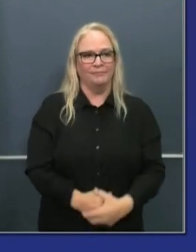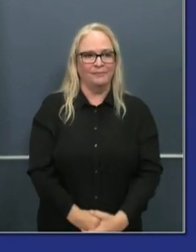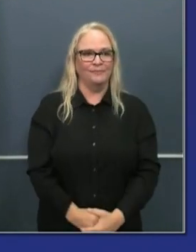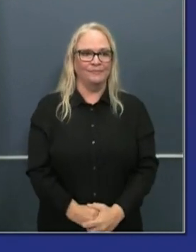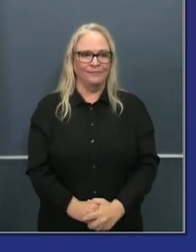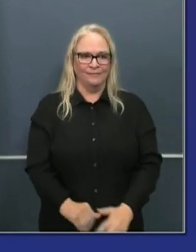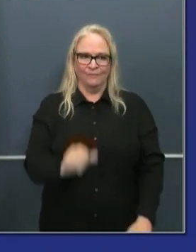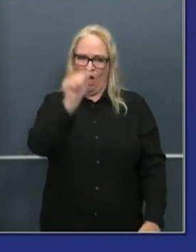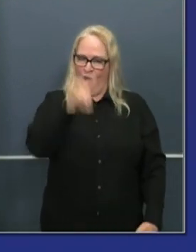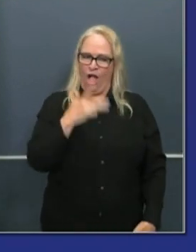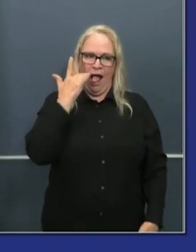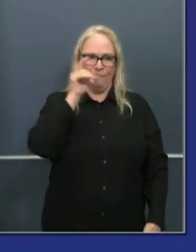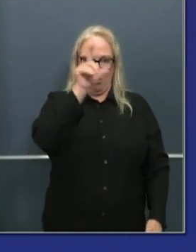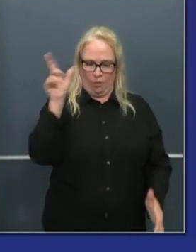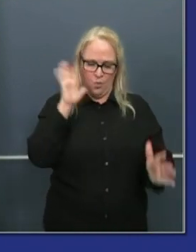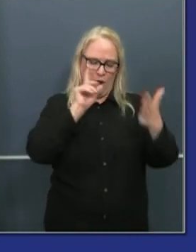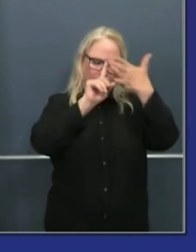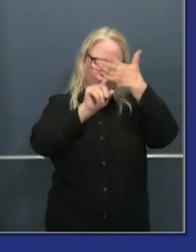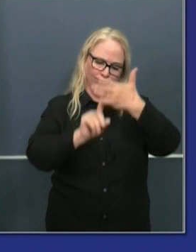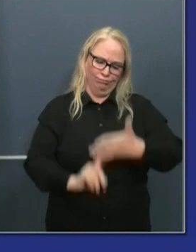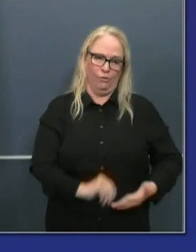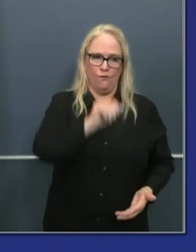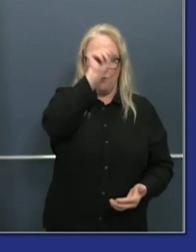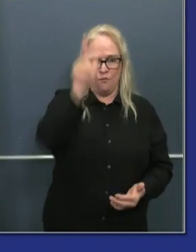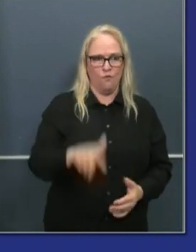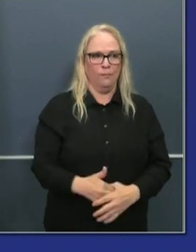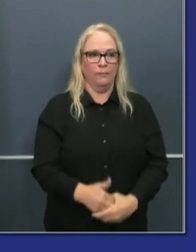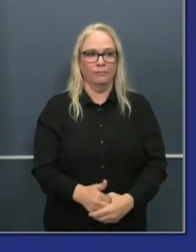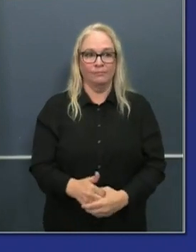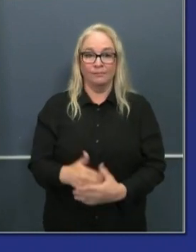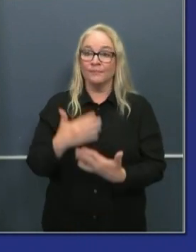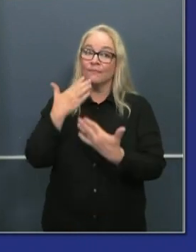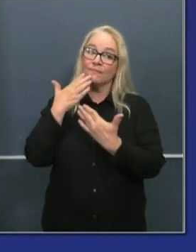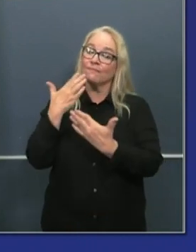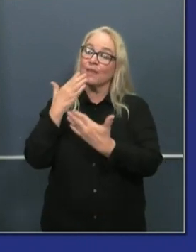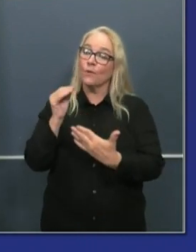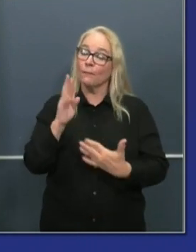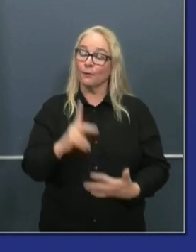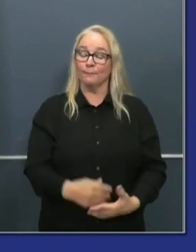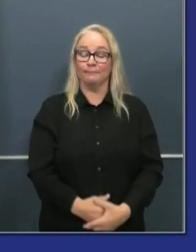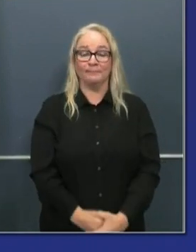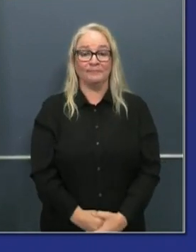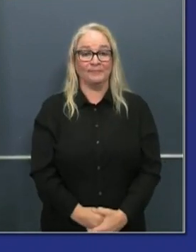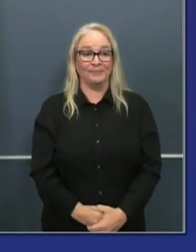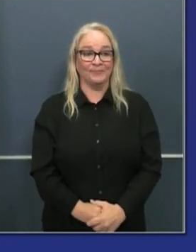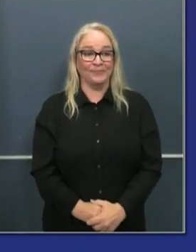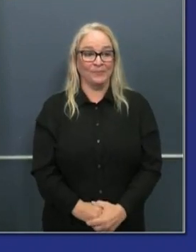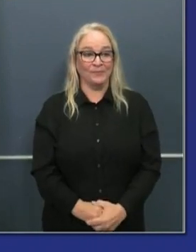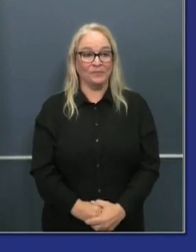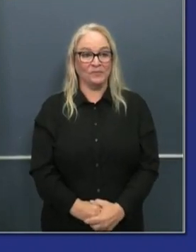THANK YOU. THANK YOU, MR. DIRECTOR.